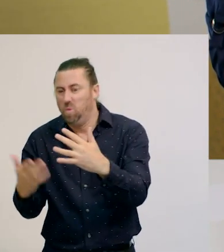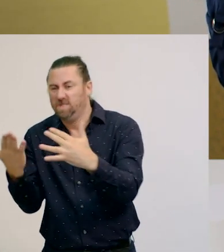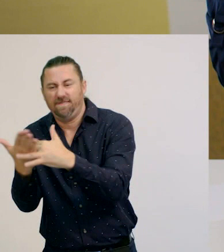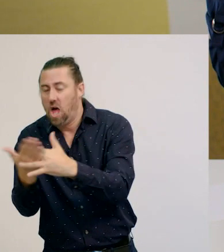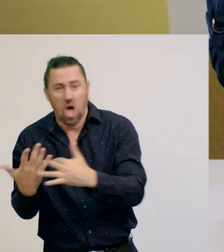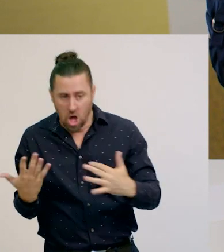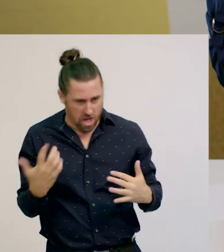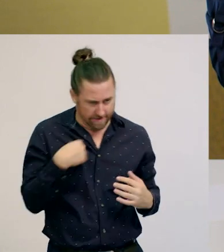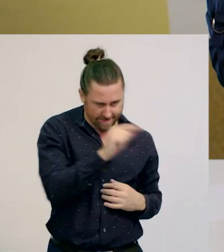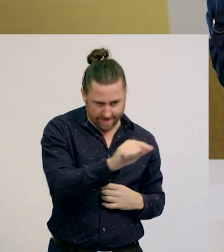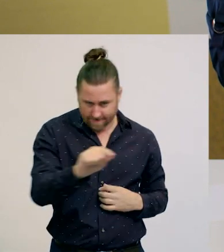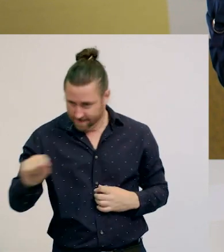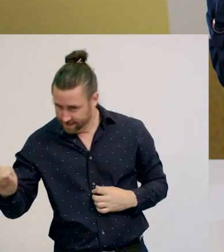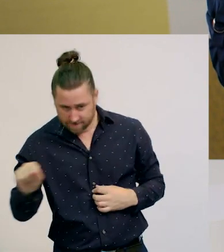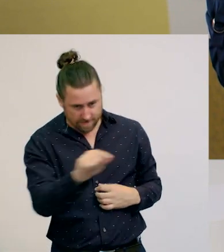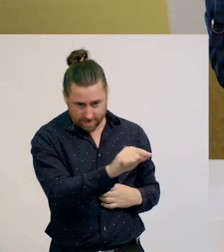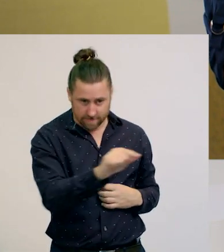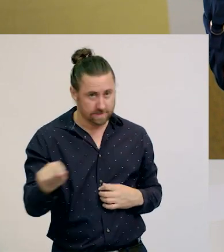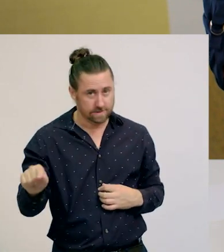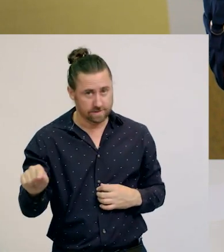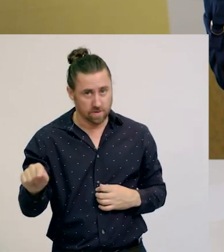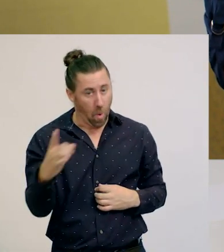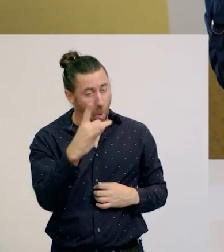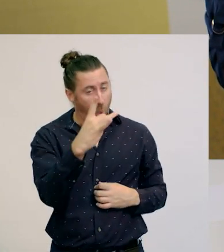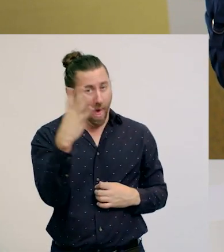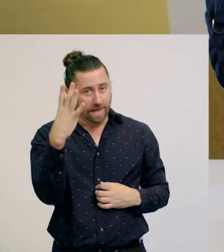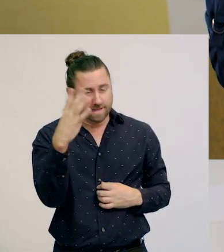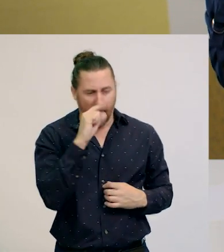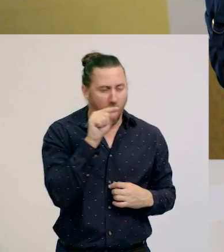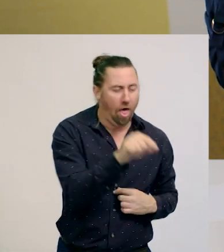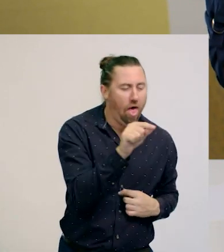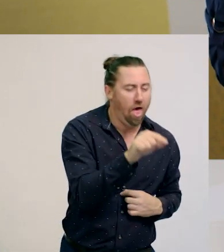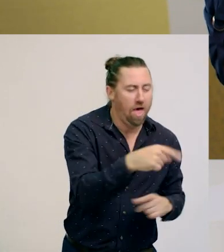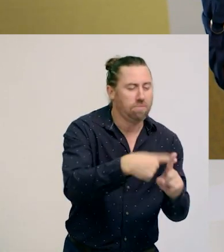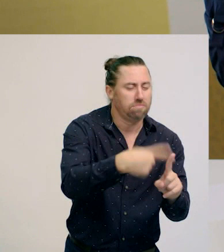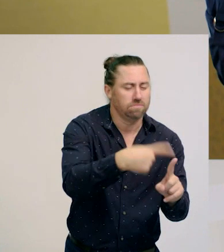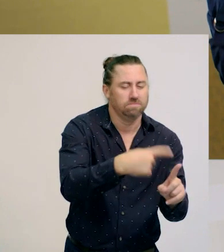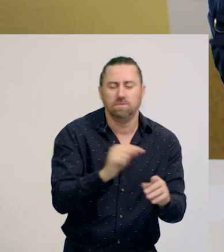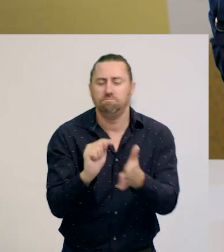But we can only use each of our five cards once, and you don't have to use all of them.